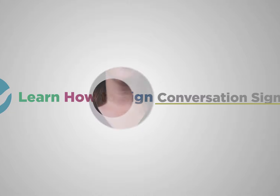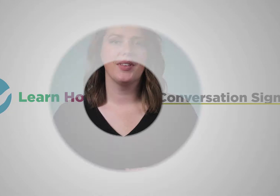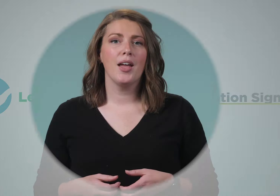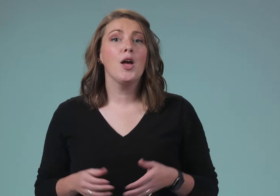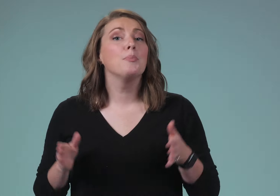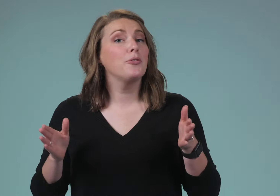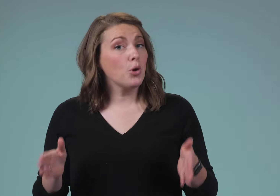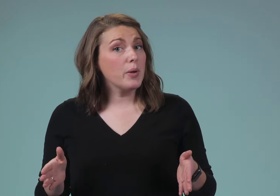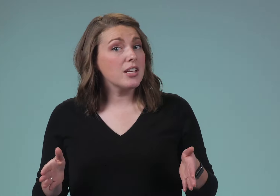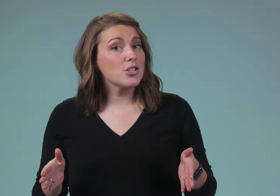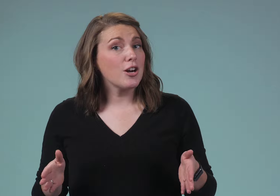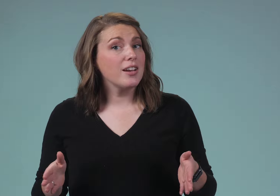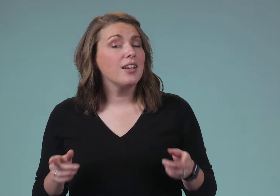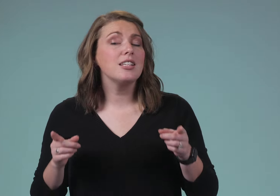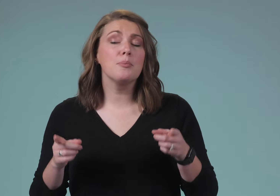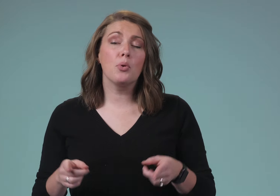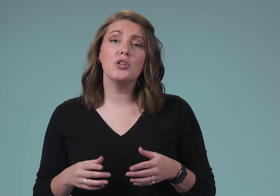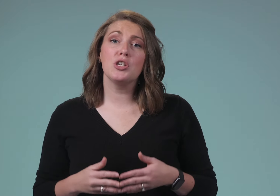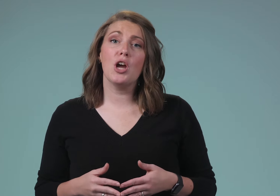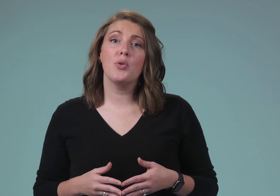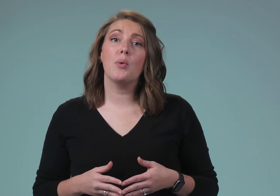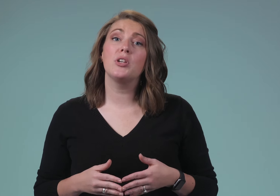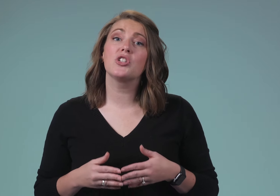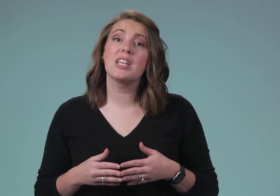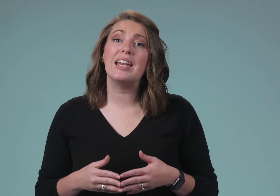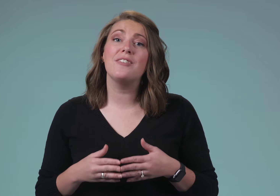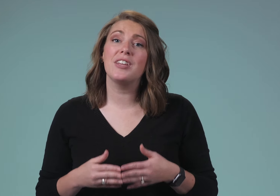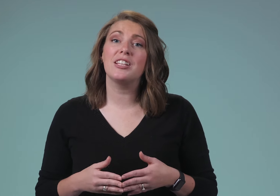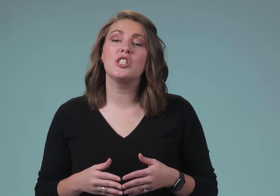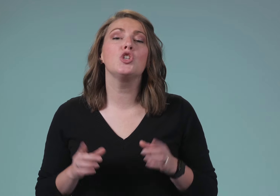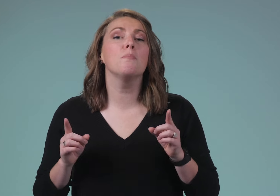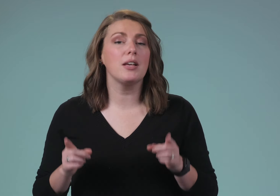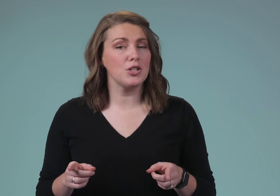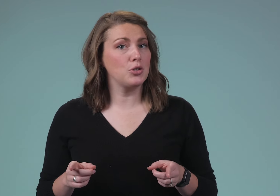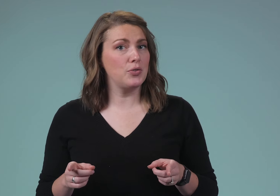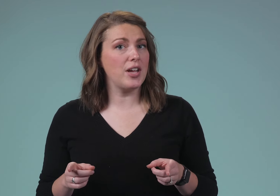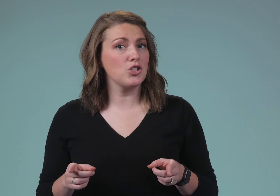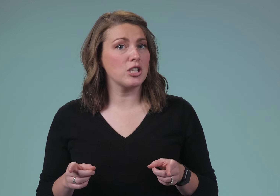Before we get started, it's important to know that when you're signing feelings you must include facial expression.